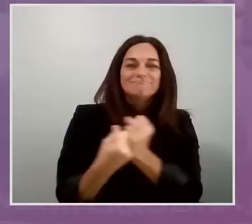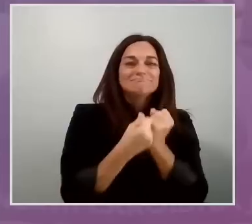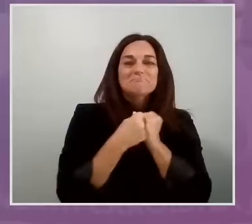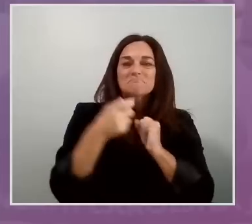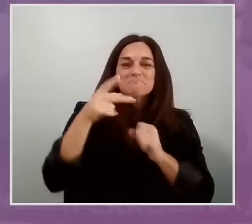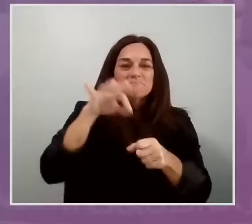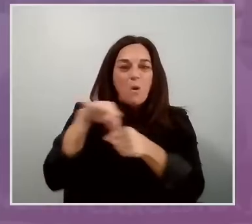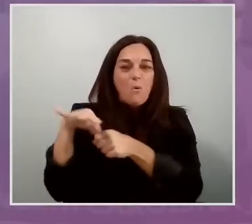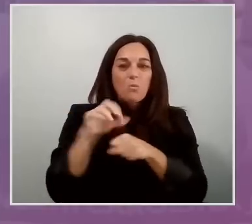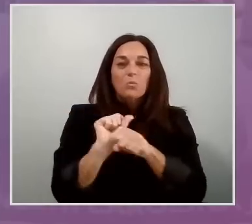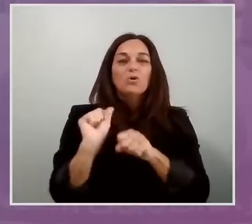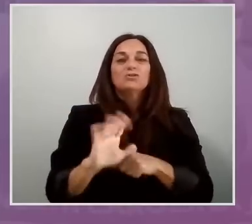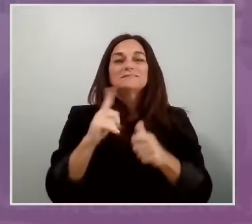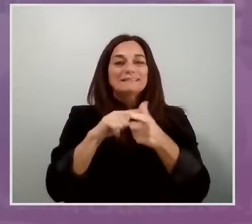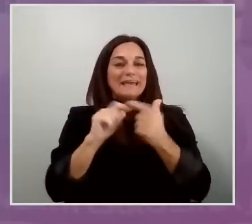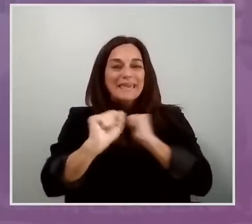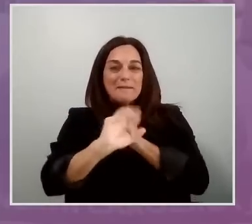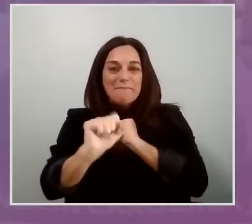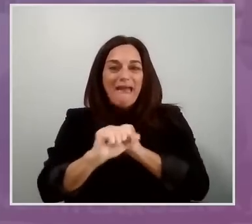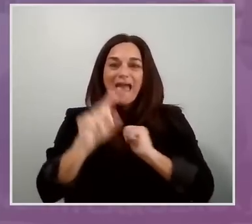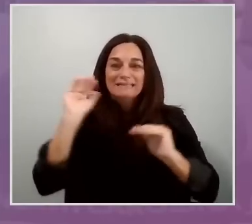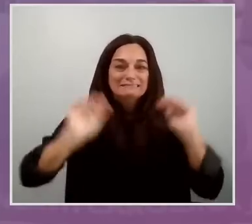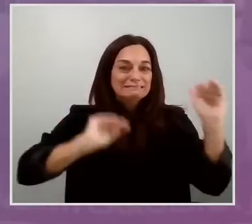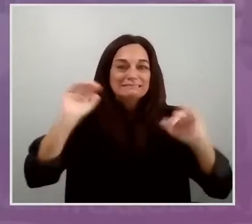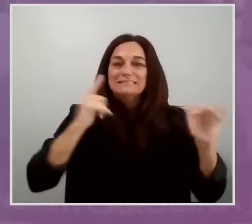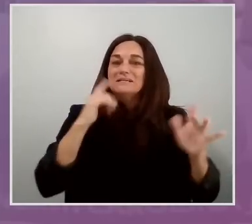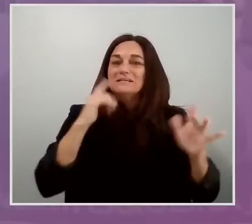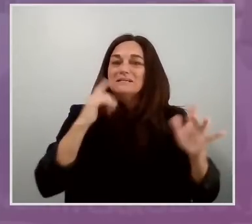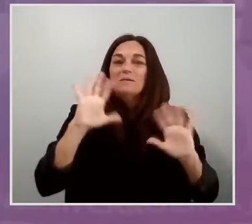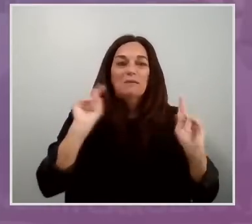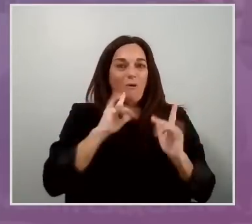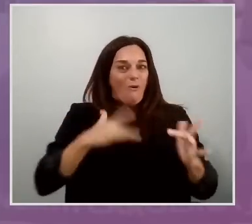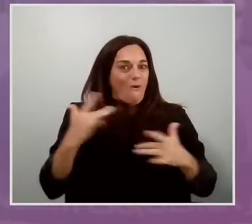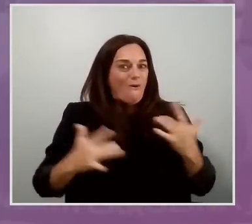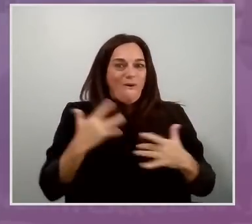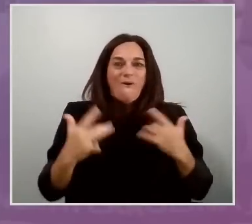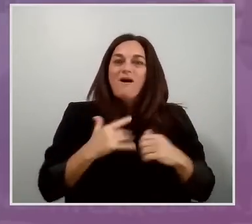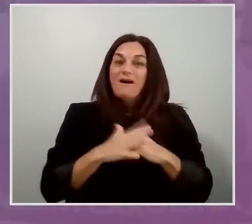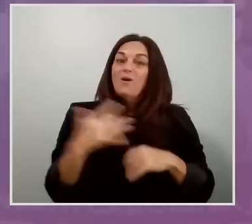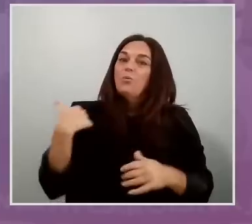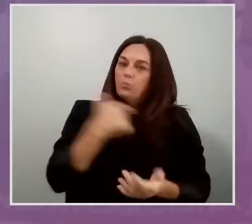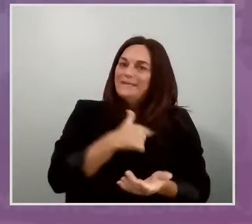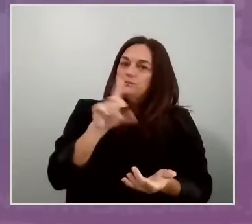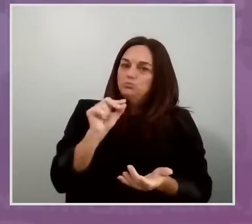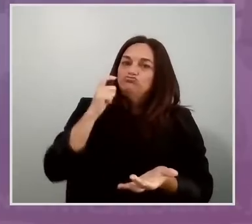EXPERIENCE. WE HAD GREAT PEOPLE OUT THERE SUPPORTING US AS POLL WORKER,